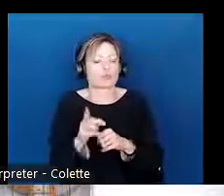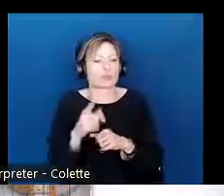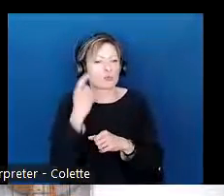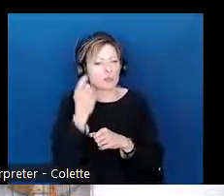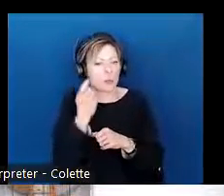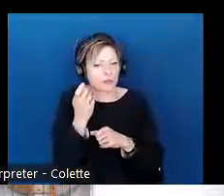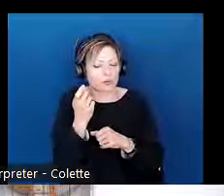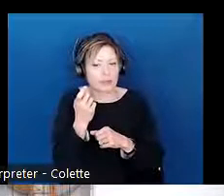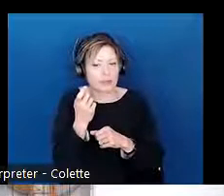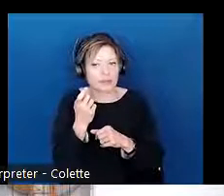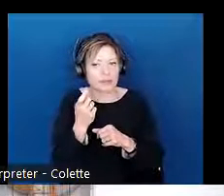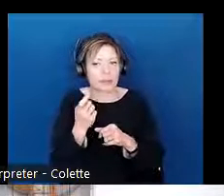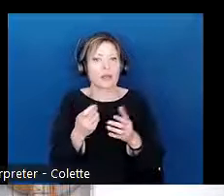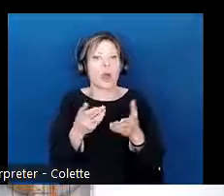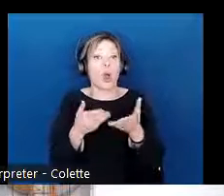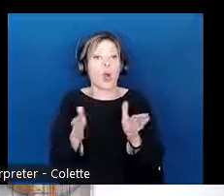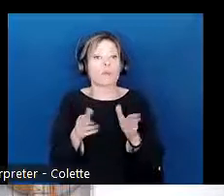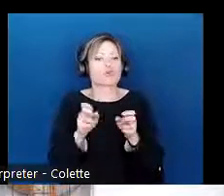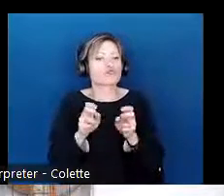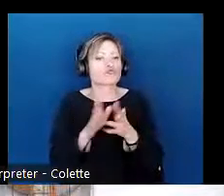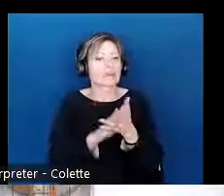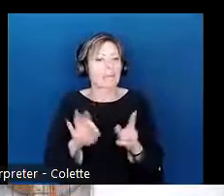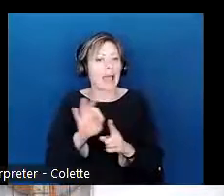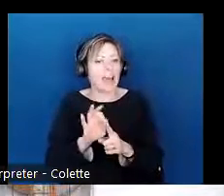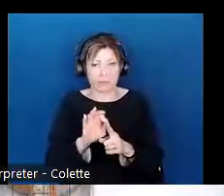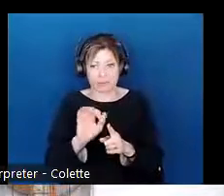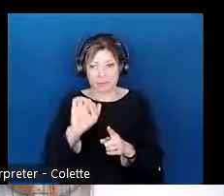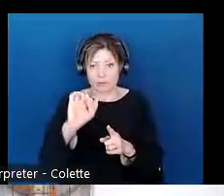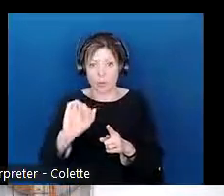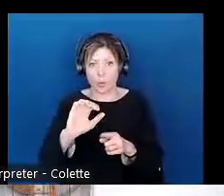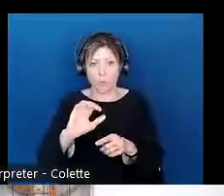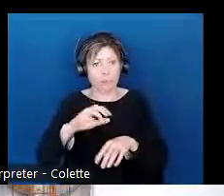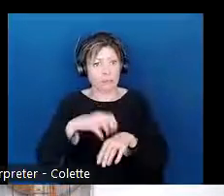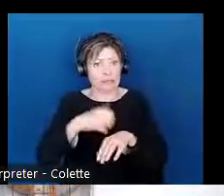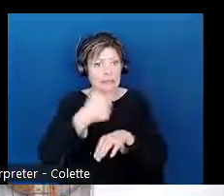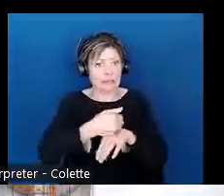open street map you know the map which is rather like Wikipedia that people can add locations to